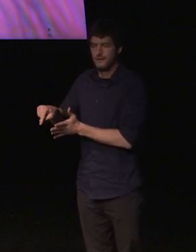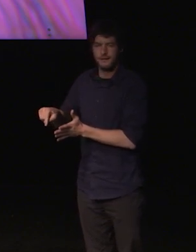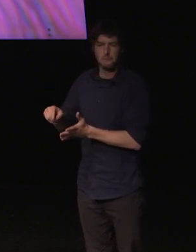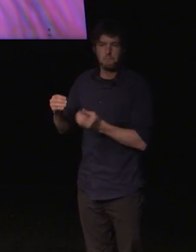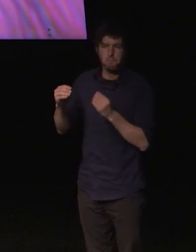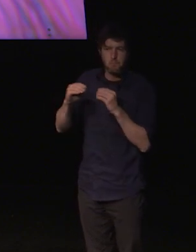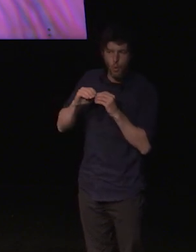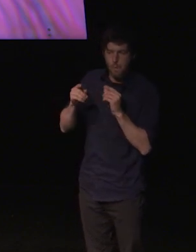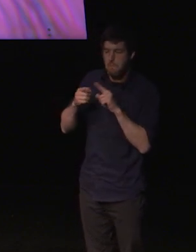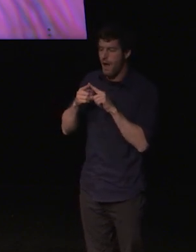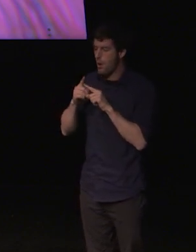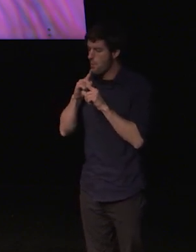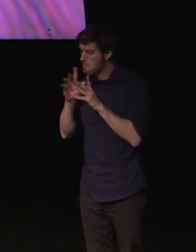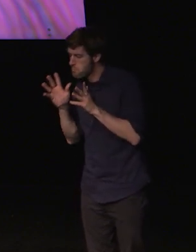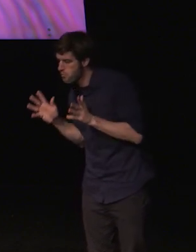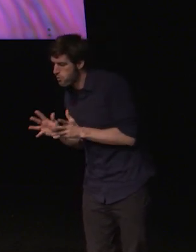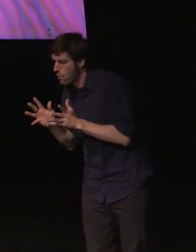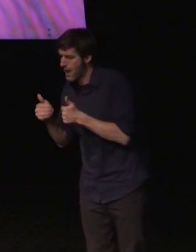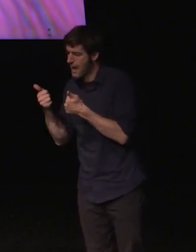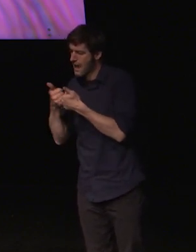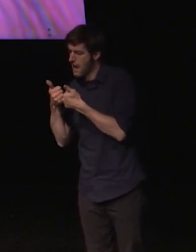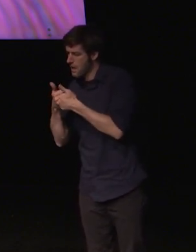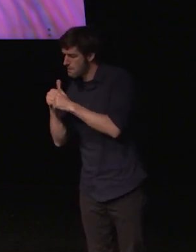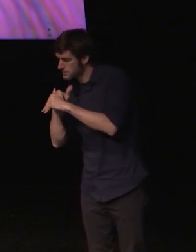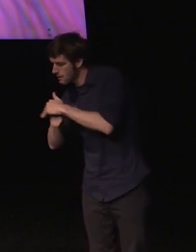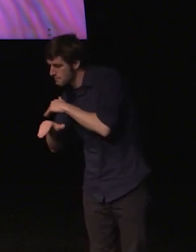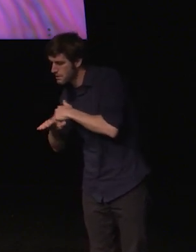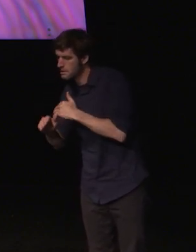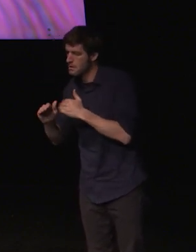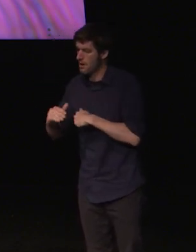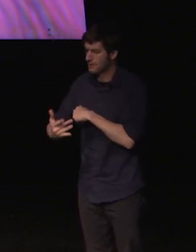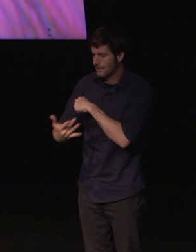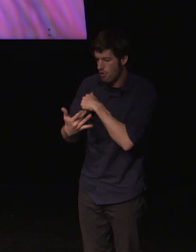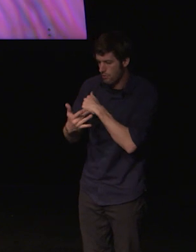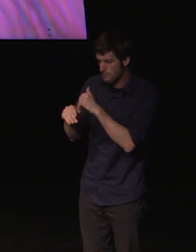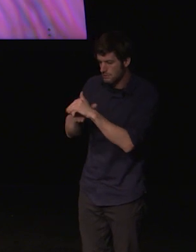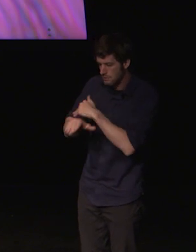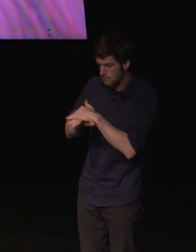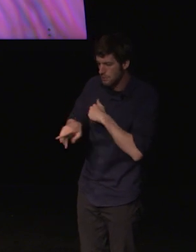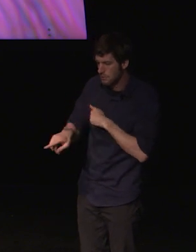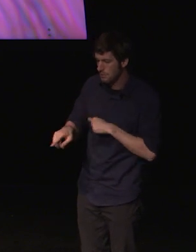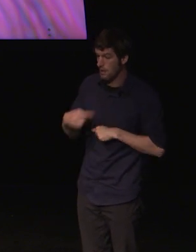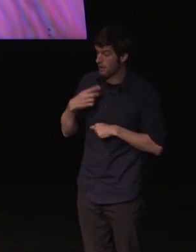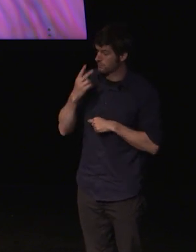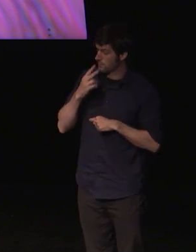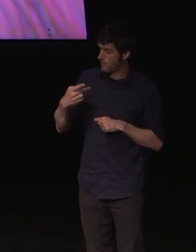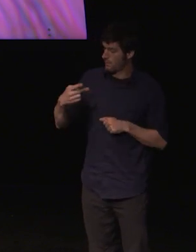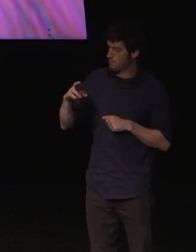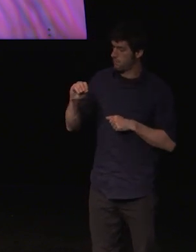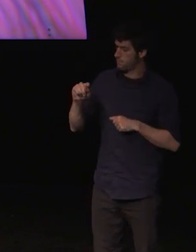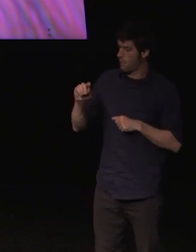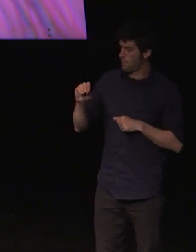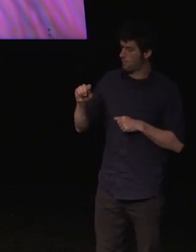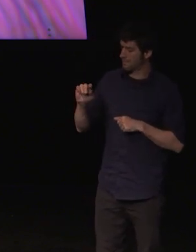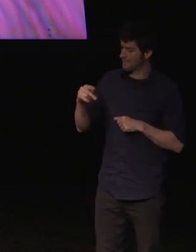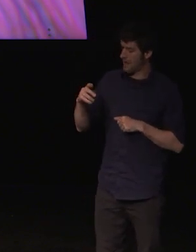accessibility, game accessibility, technology accessibility. I saw a prototype of the DK2 for the Oculus,